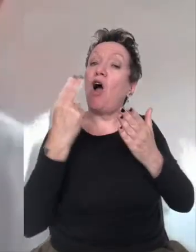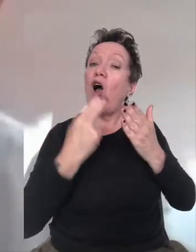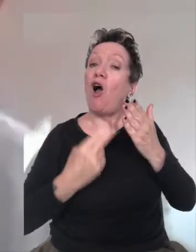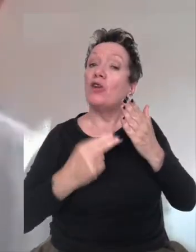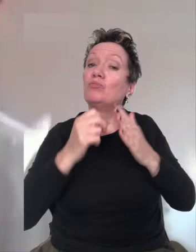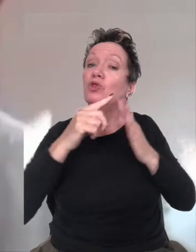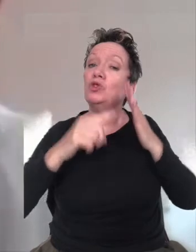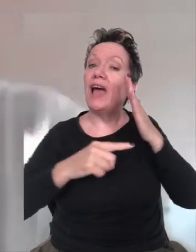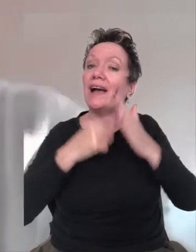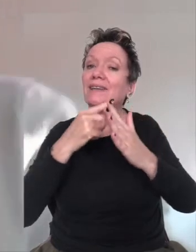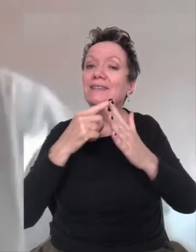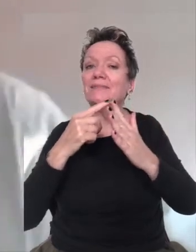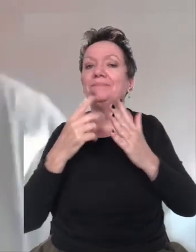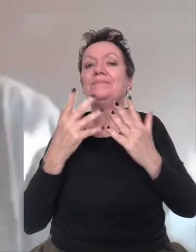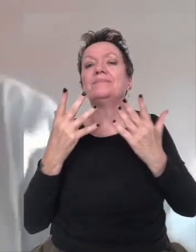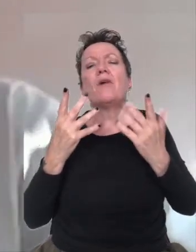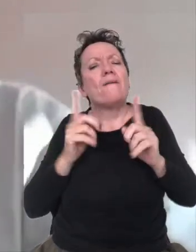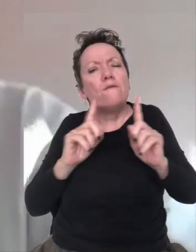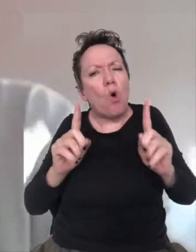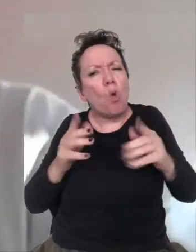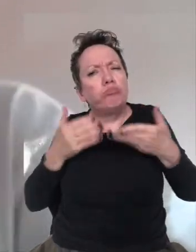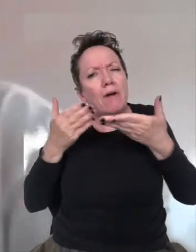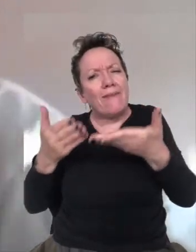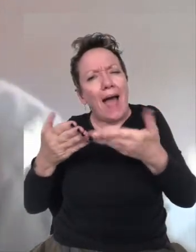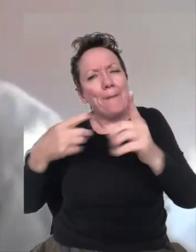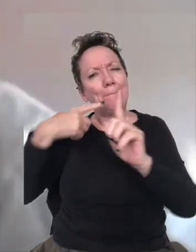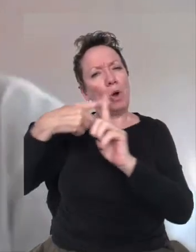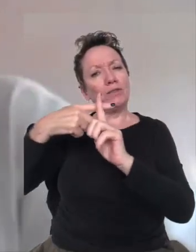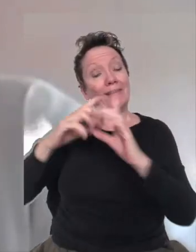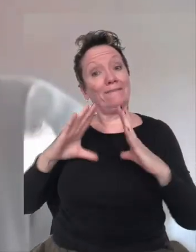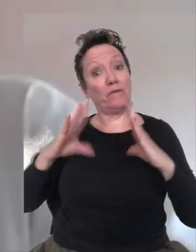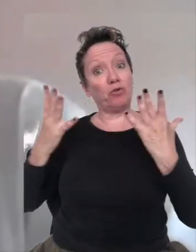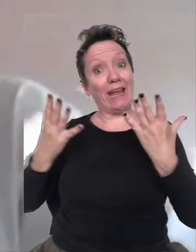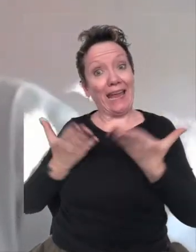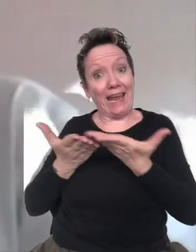Um, and that providing positive, free resources for, um, young queer